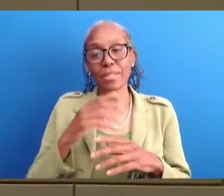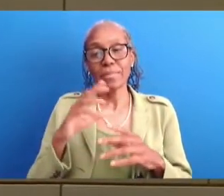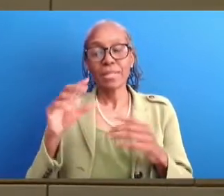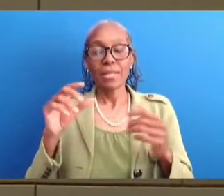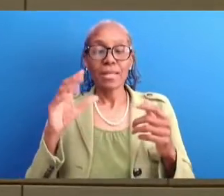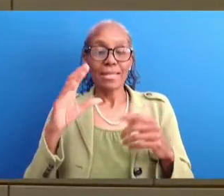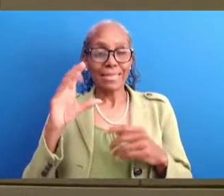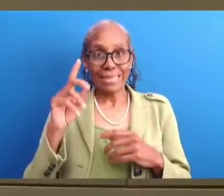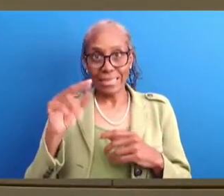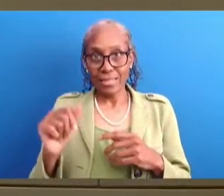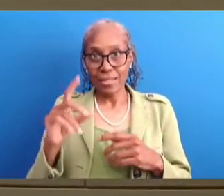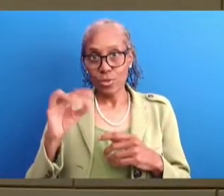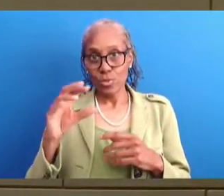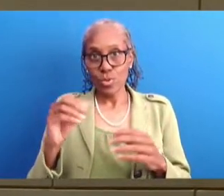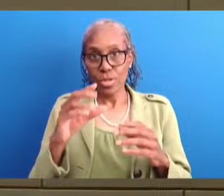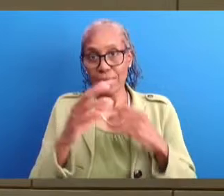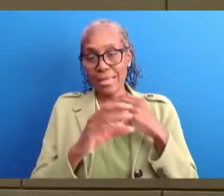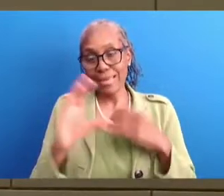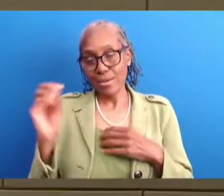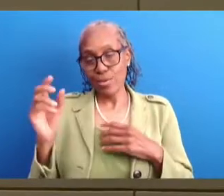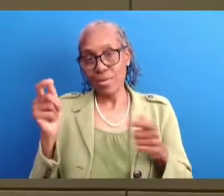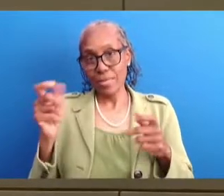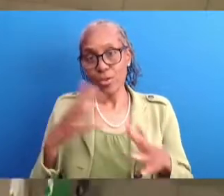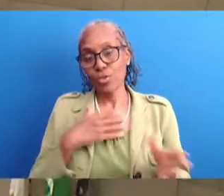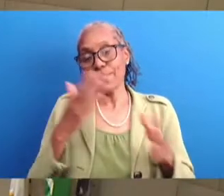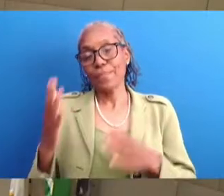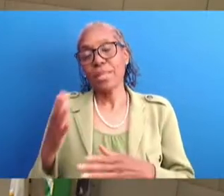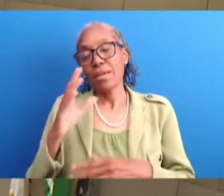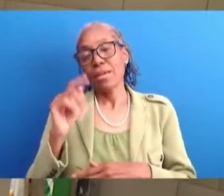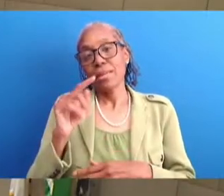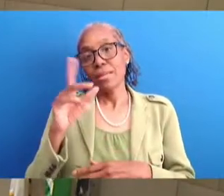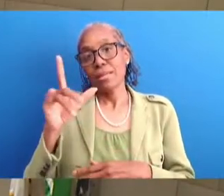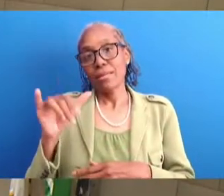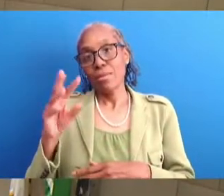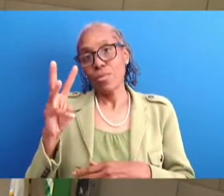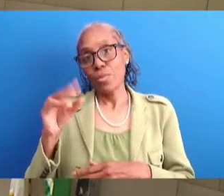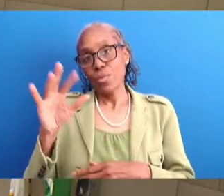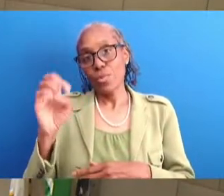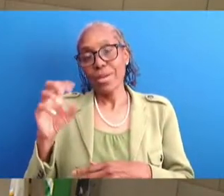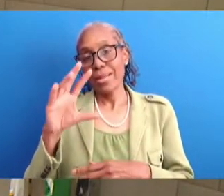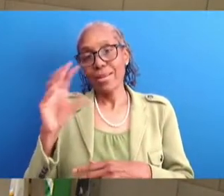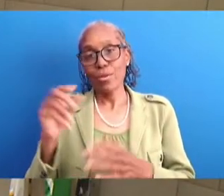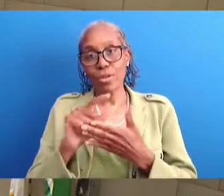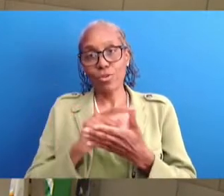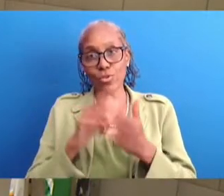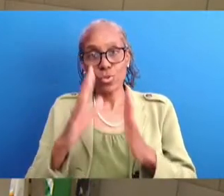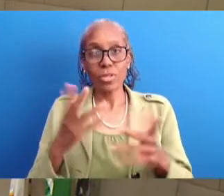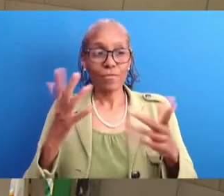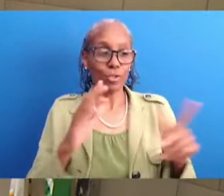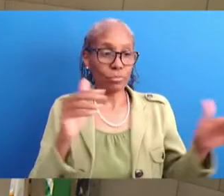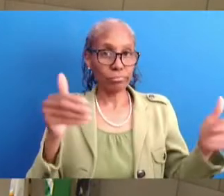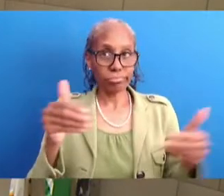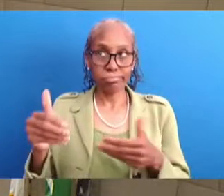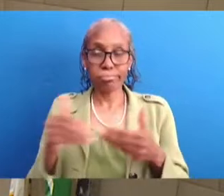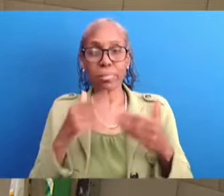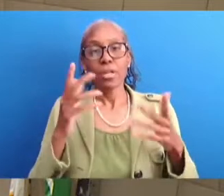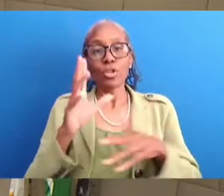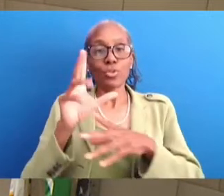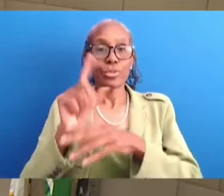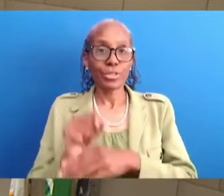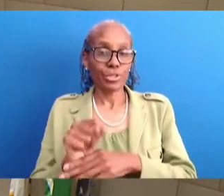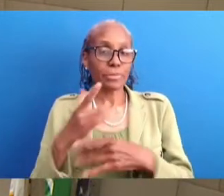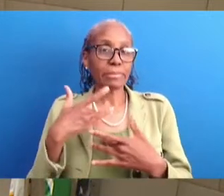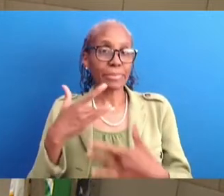DISTRICT 6.